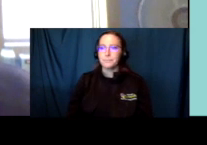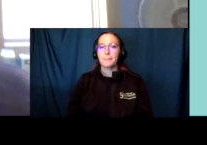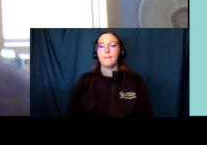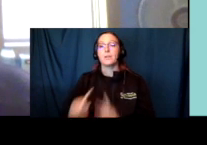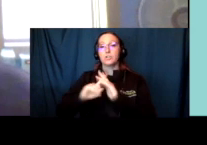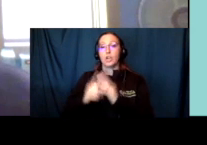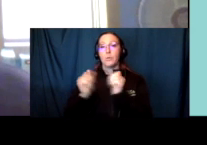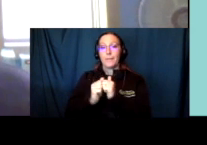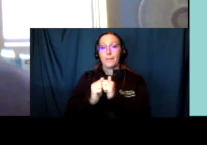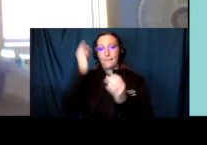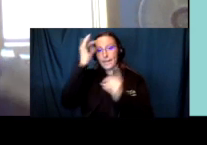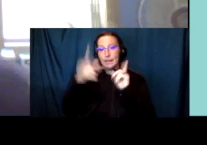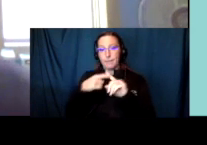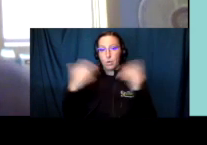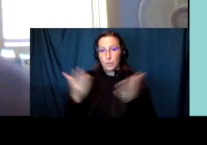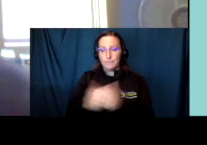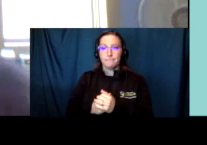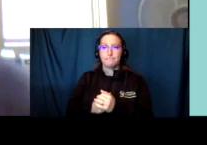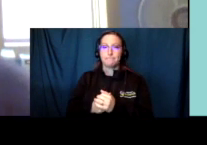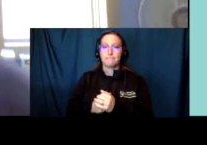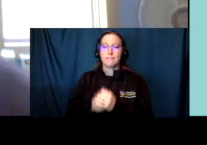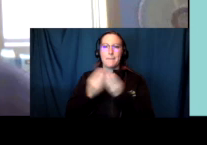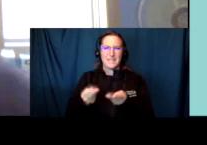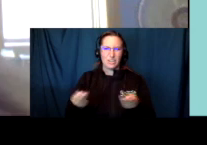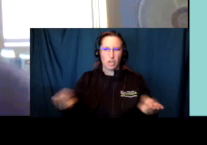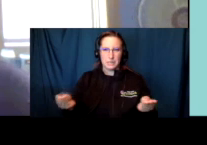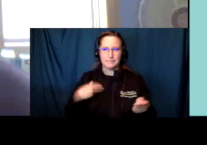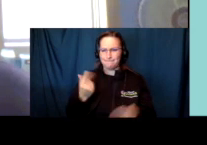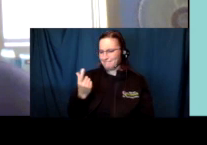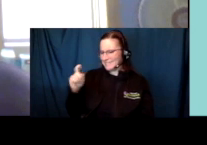thinking about uh materials. I know that there were some folks that talked about